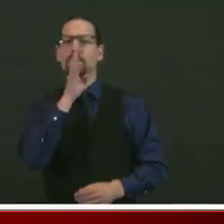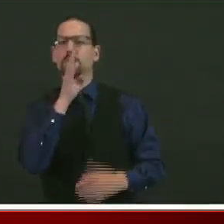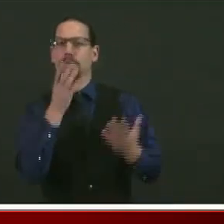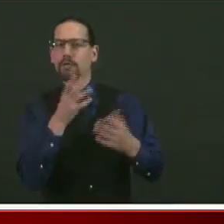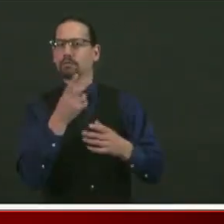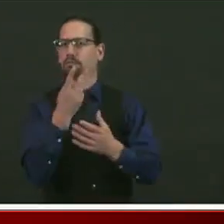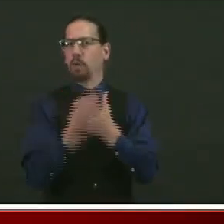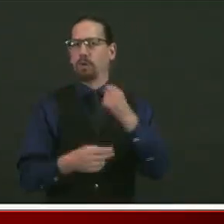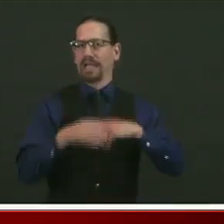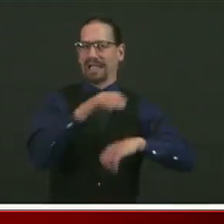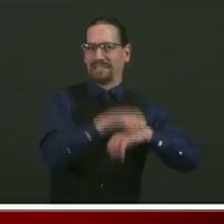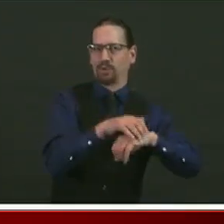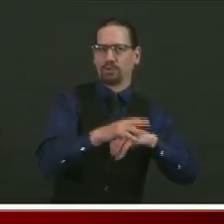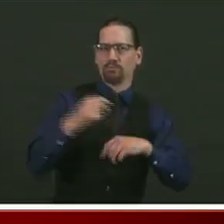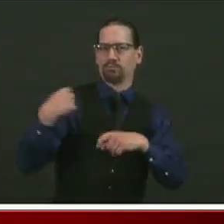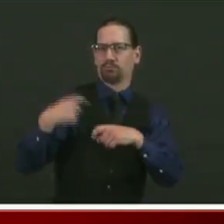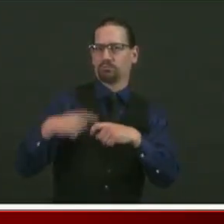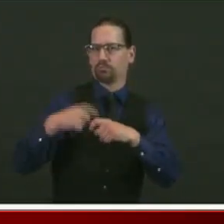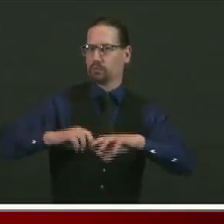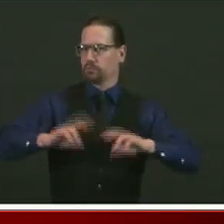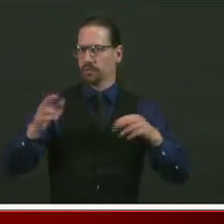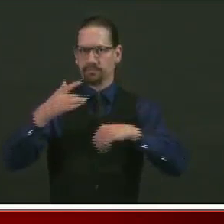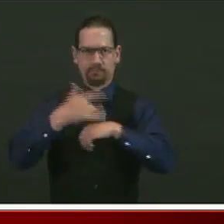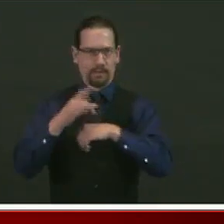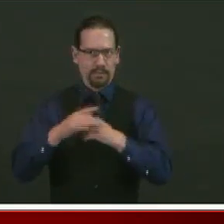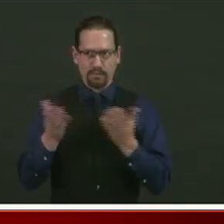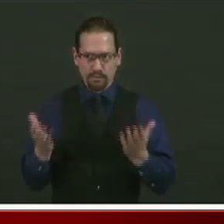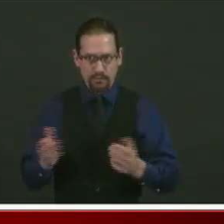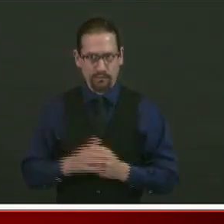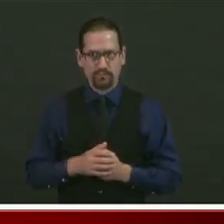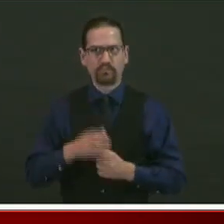APPOINTMENT FOR THEM. THE LOCATOR IS AVAILABLE IN ENGLISH AND SPANISH.